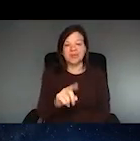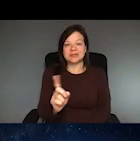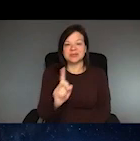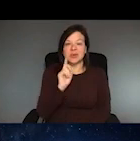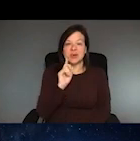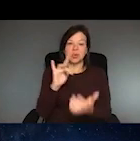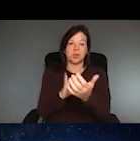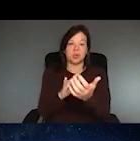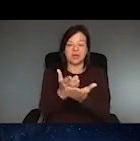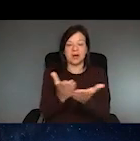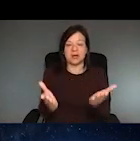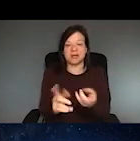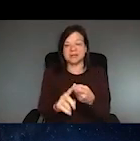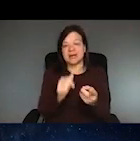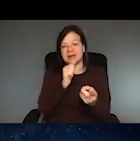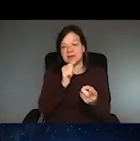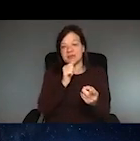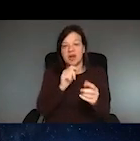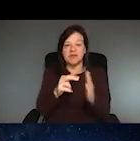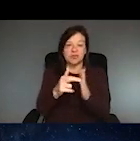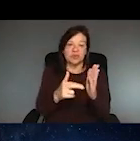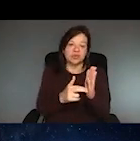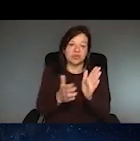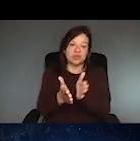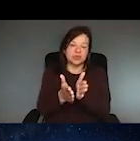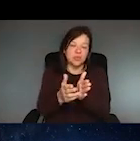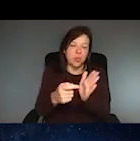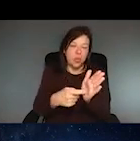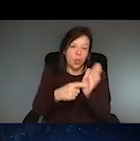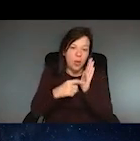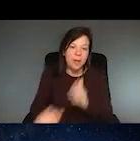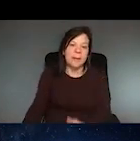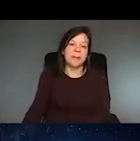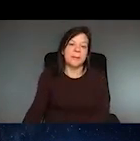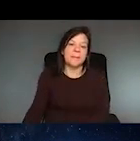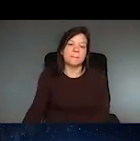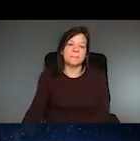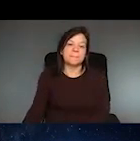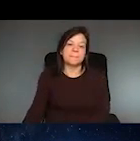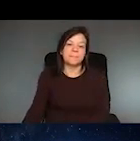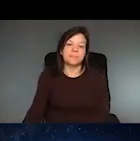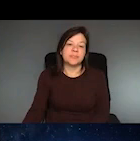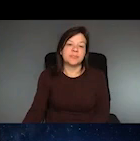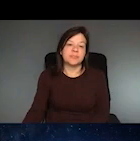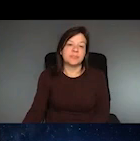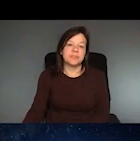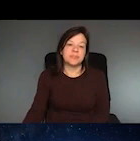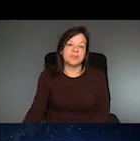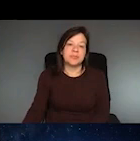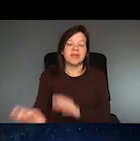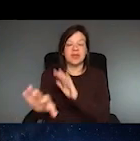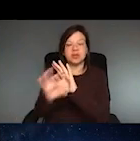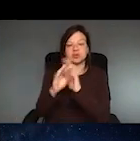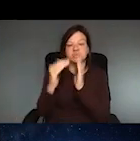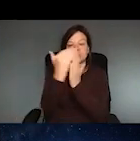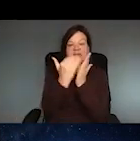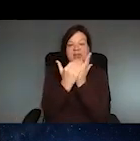SAY PRIVATE REGISTRATION REQUIRED AND THEN YOU WOULD GO AHEAD AND CHOOSE THAT LIST THAT THE MEMBERS ARE ADDED